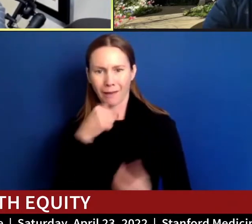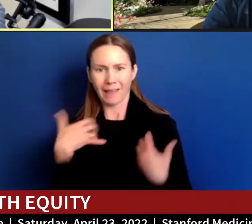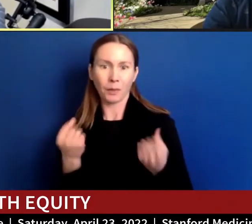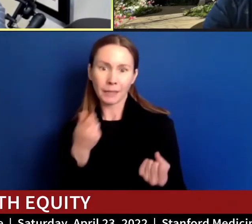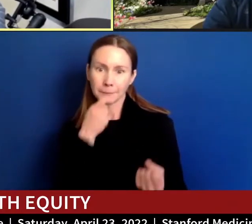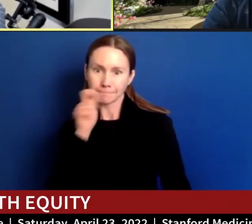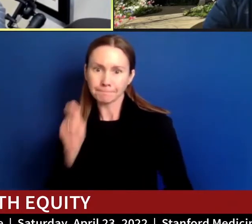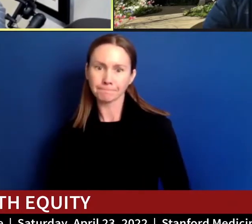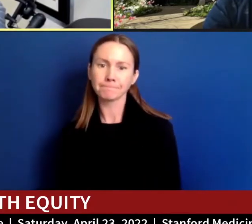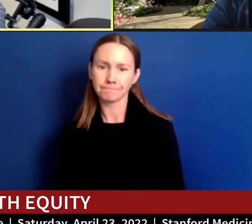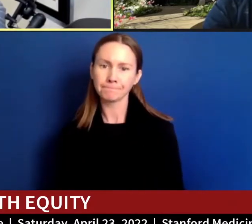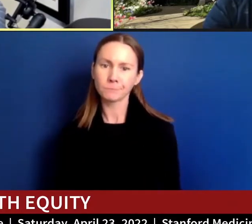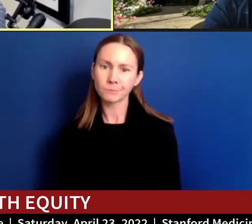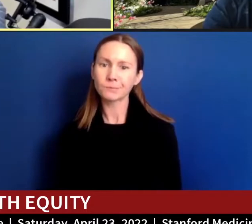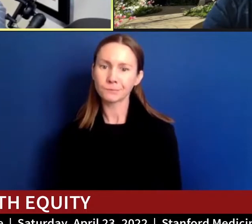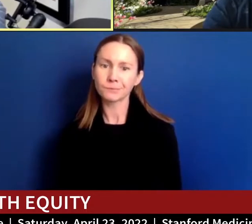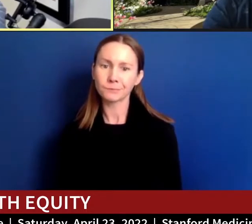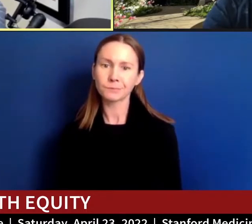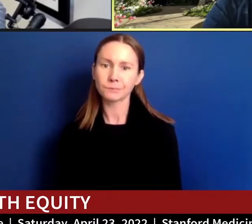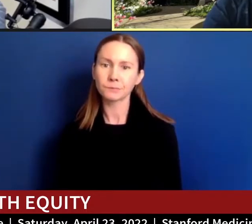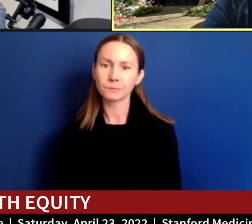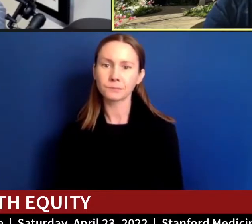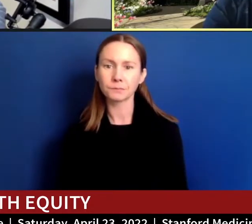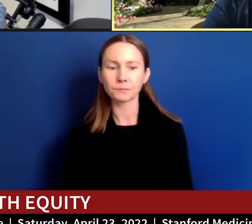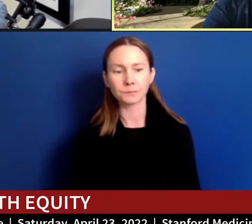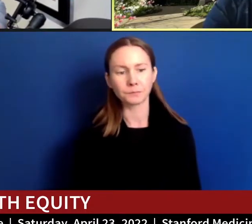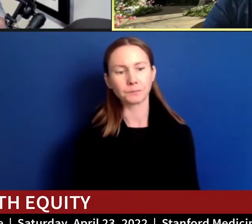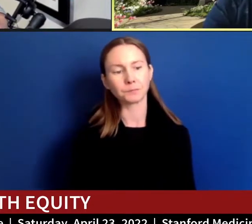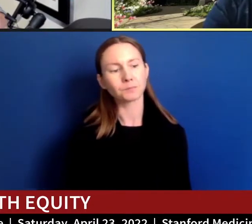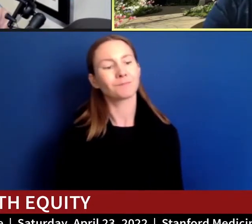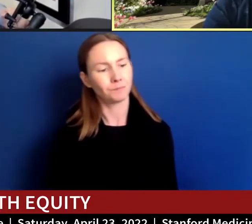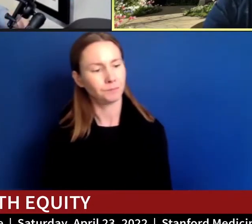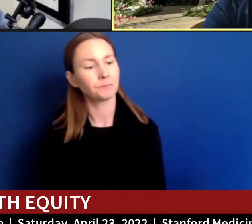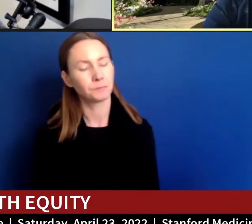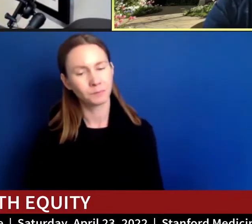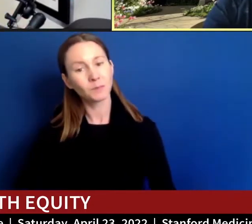Yeah, as we had discussed in some of the earlier sessions, many of these things